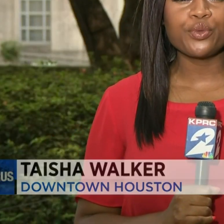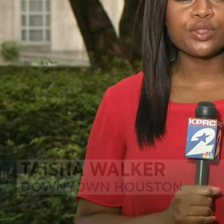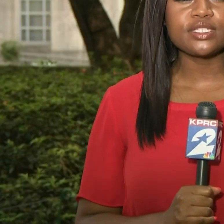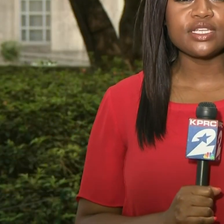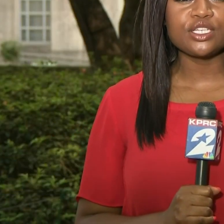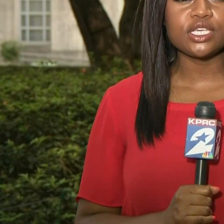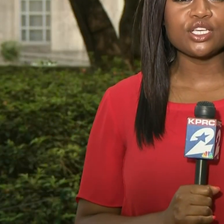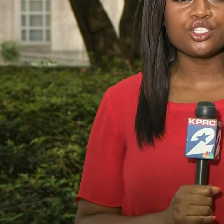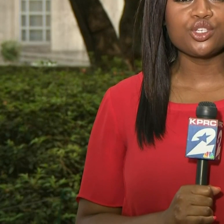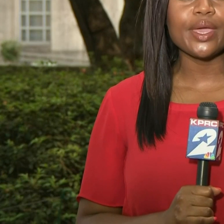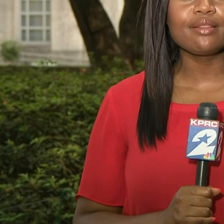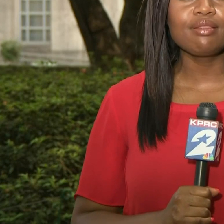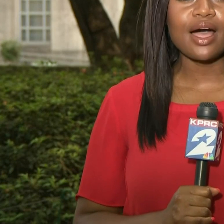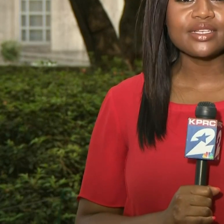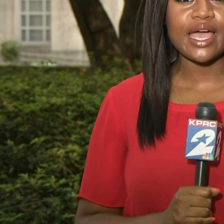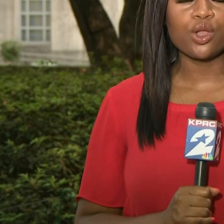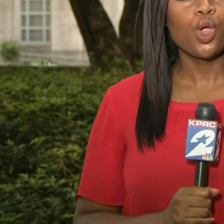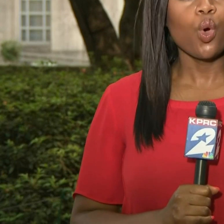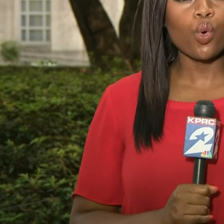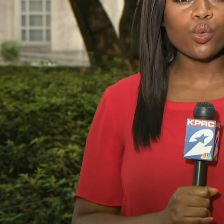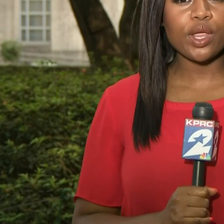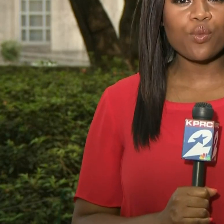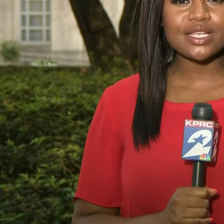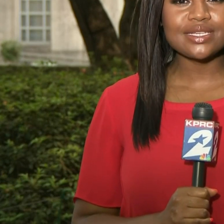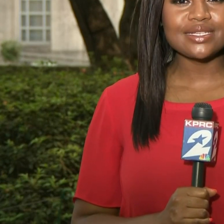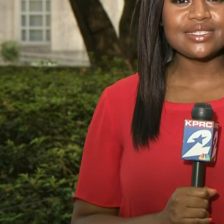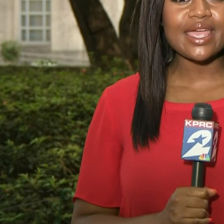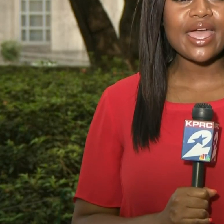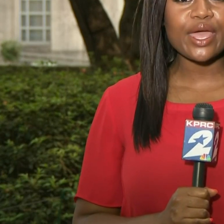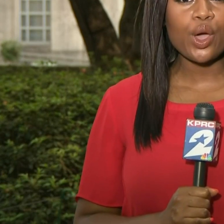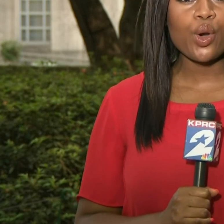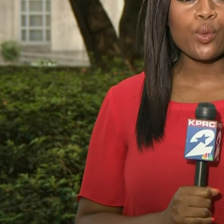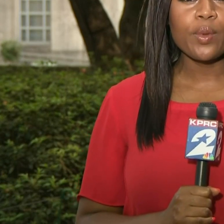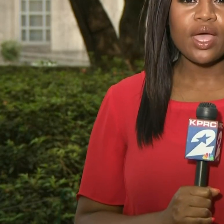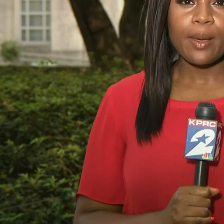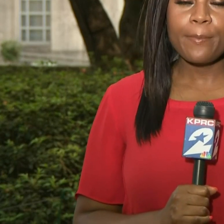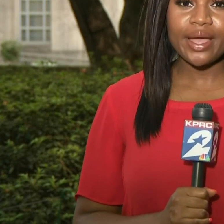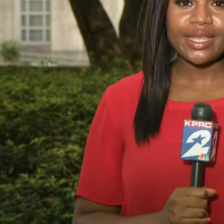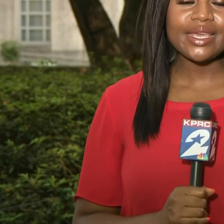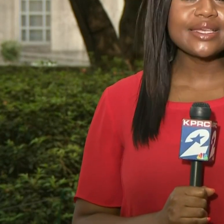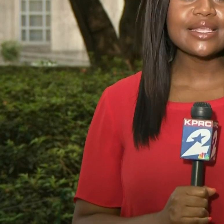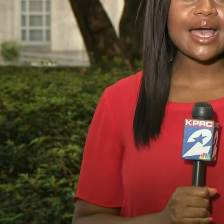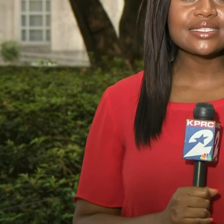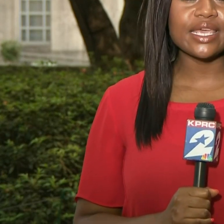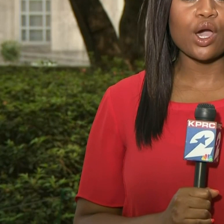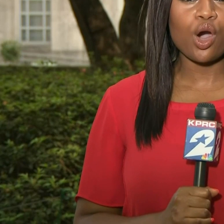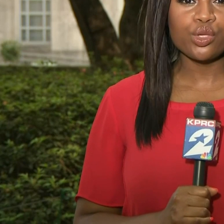EXPLAINS. >> MAYOR TURNER SAYS THERE IS NO MAYOR TURNER SAYS THERE IS NO IMMEDIATE PLANS FOR THE C.D.C. C